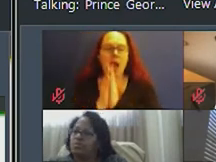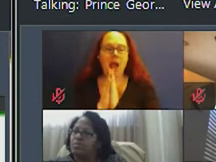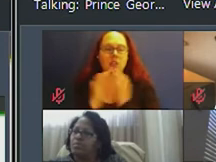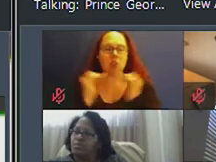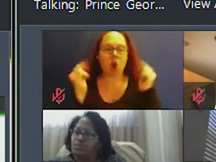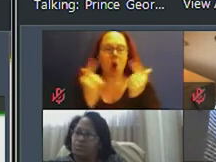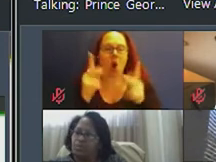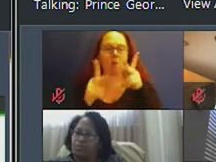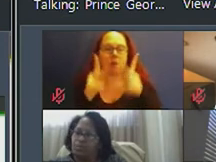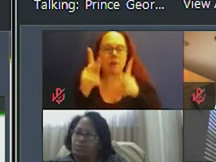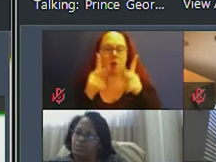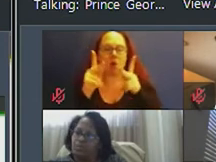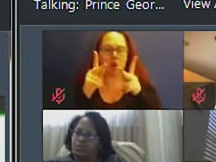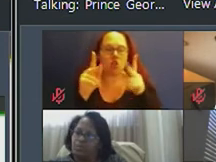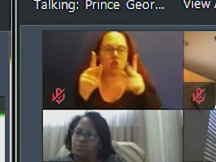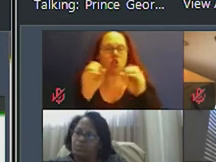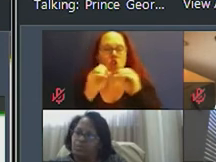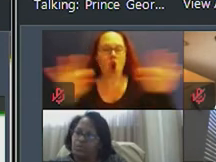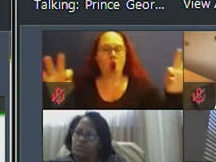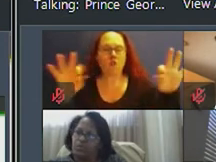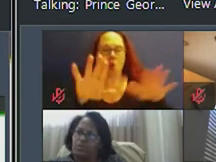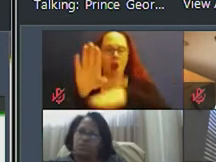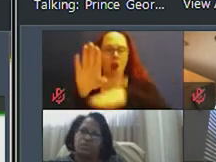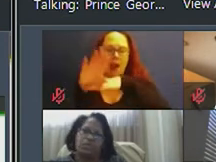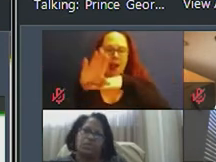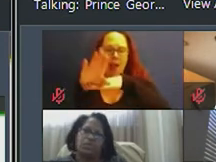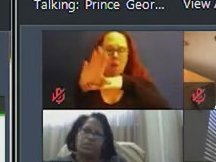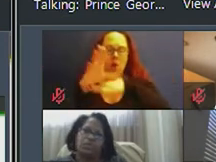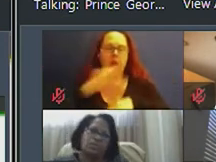and, and camera off and mute it until you're called upon